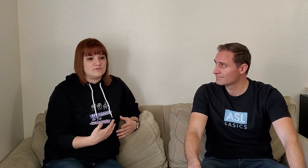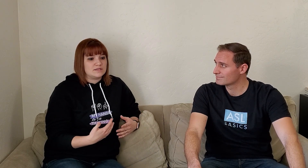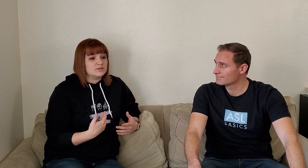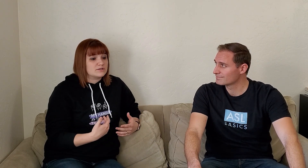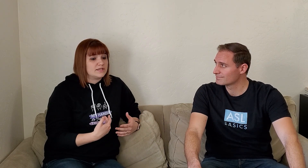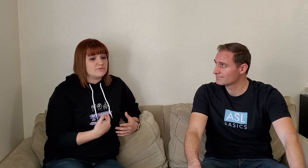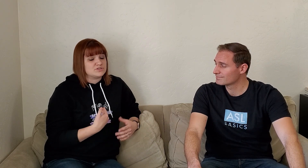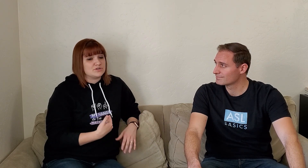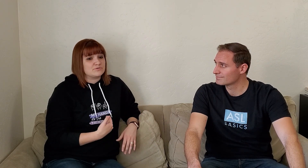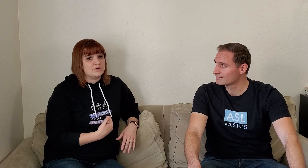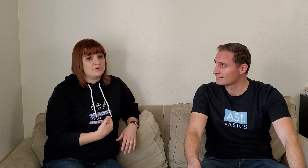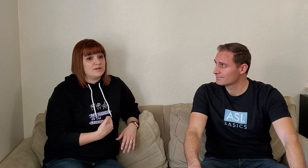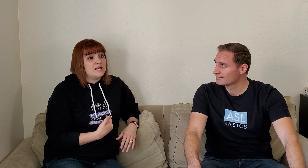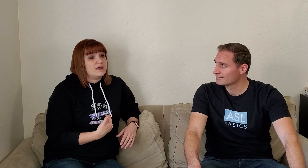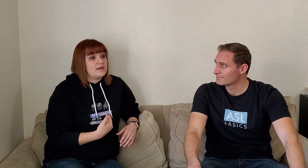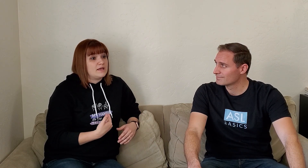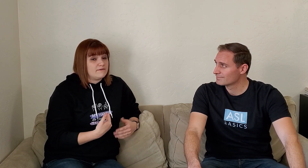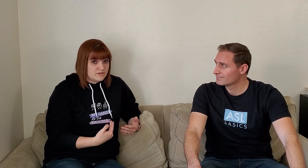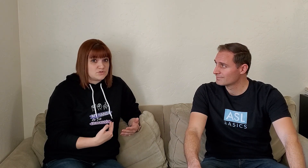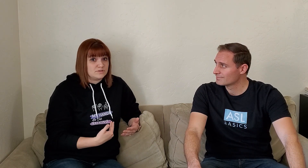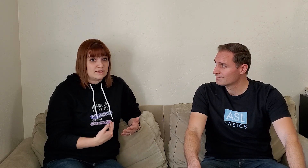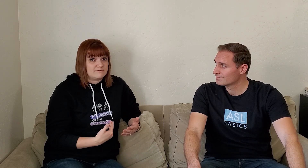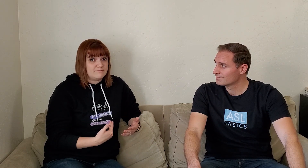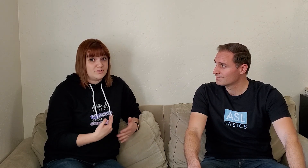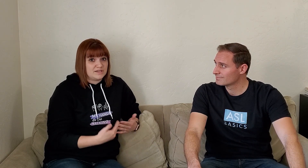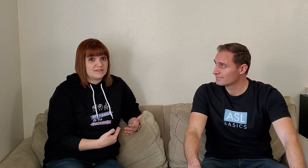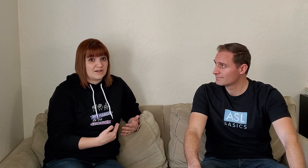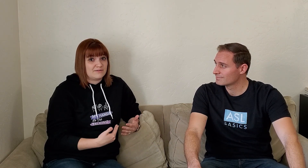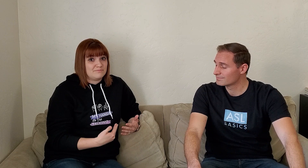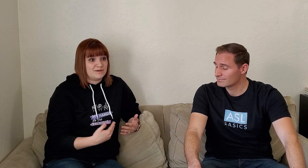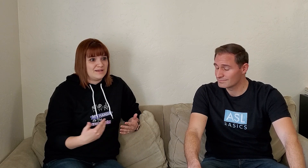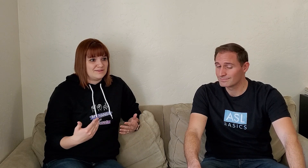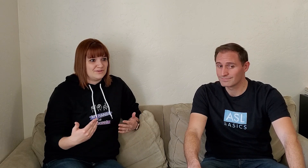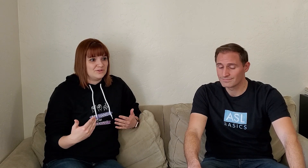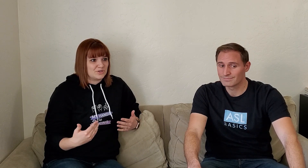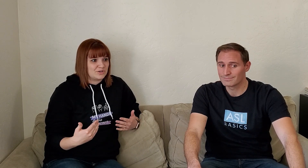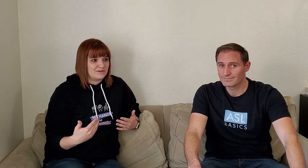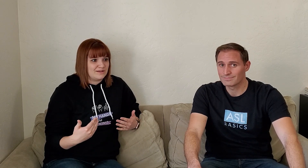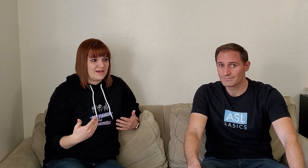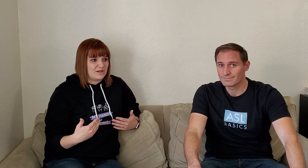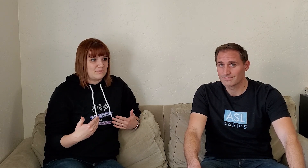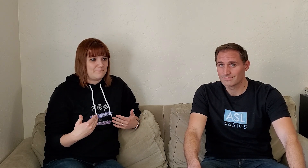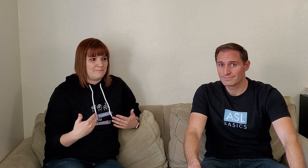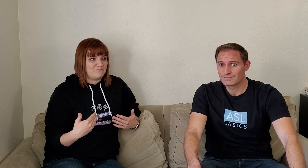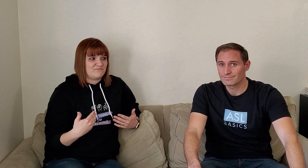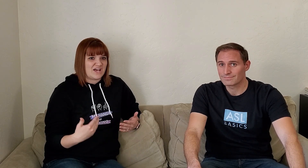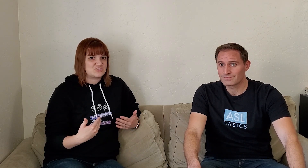You can learn a language on your own eventually, you'll get there, but you'll learn at a faster